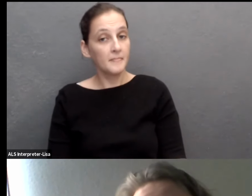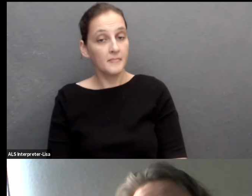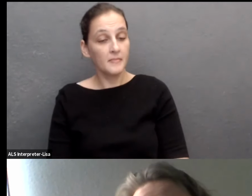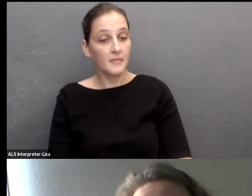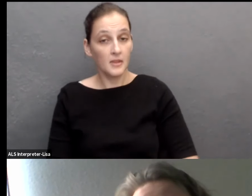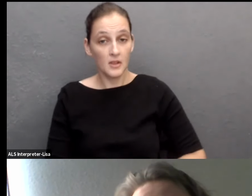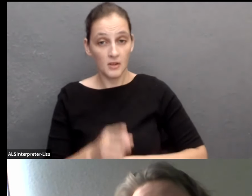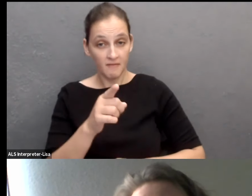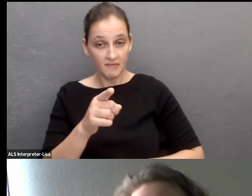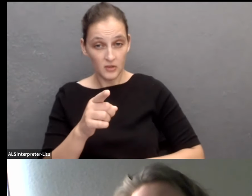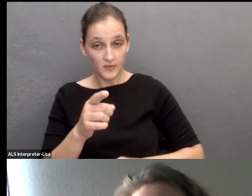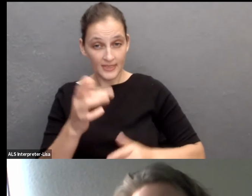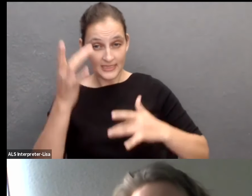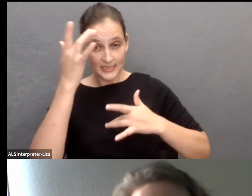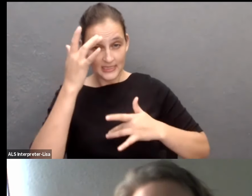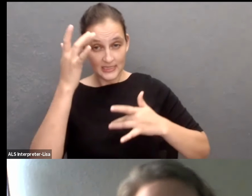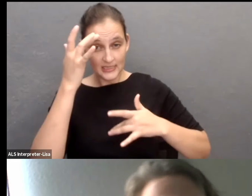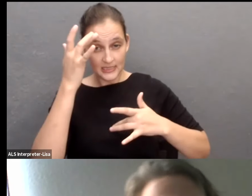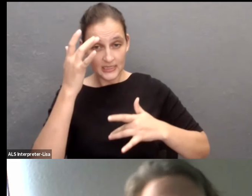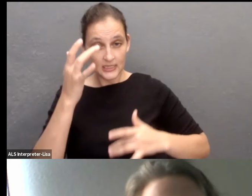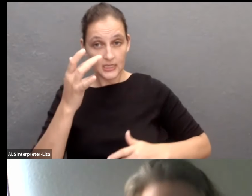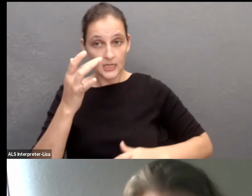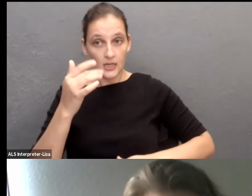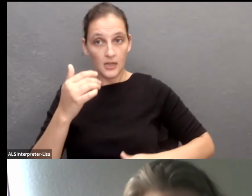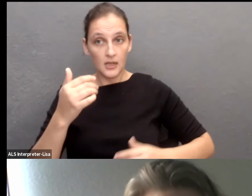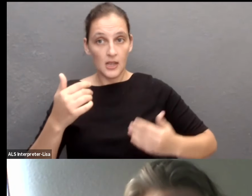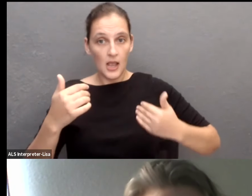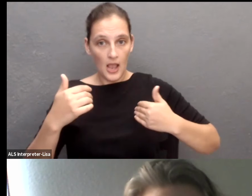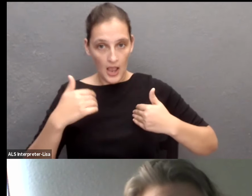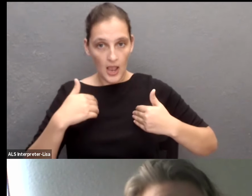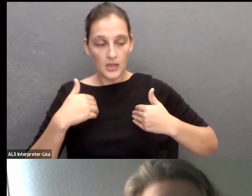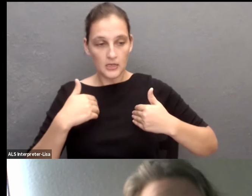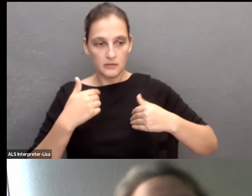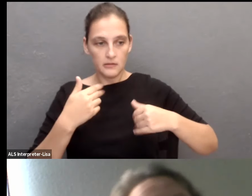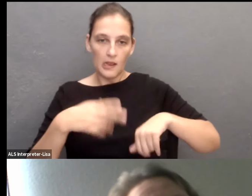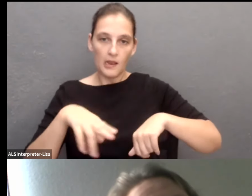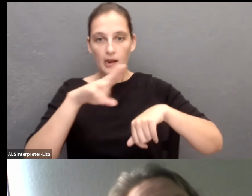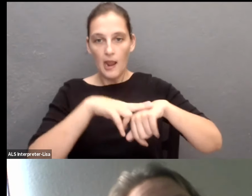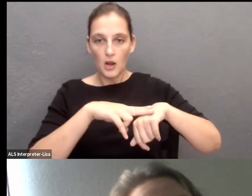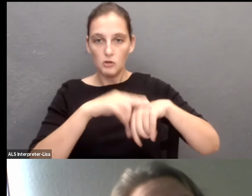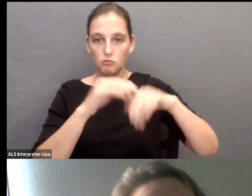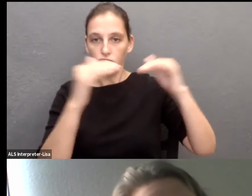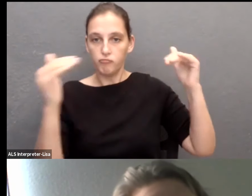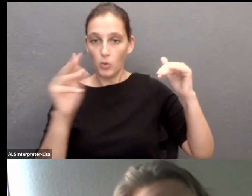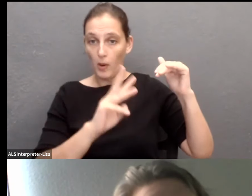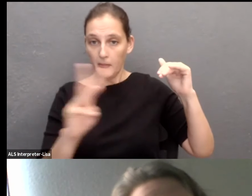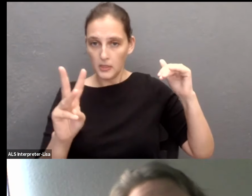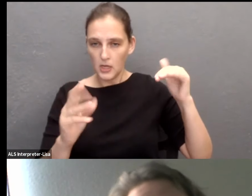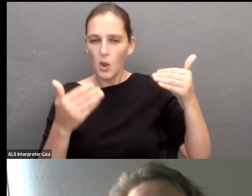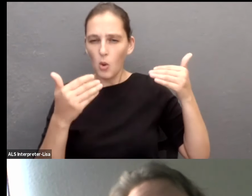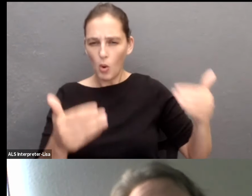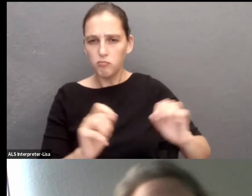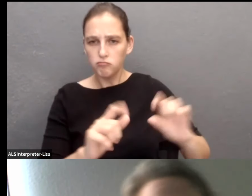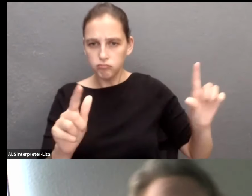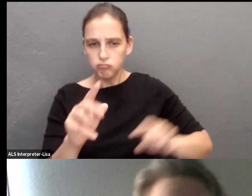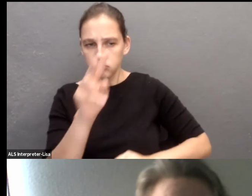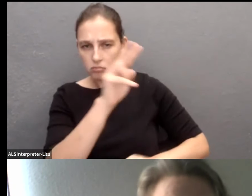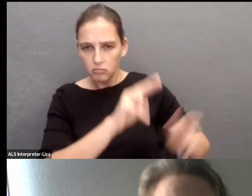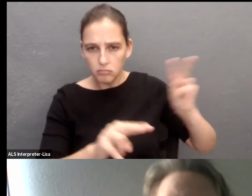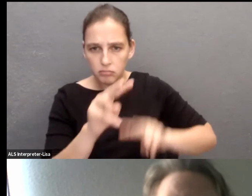that has a national website, you can always go on there, a lot of them work with medical